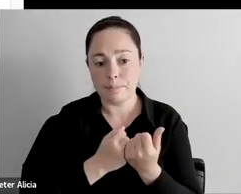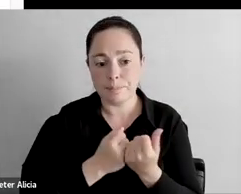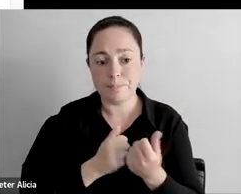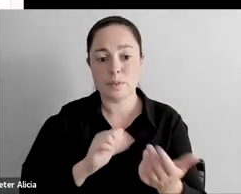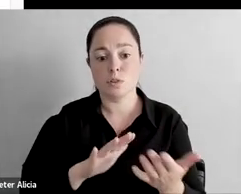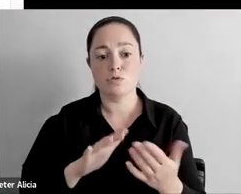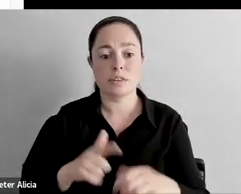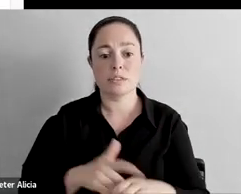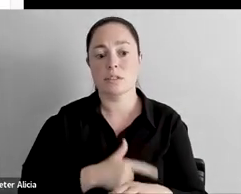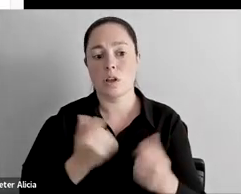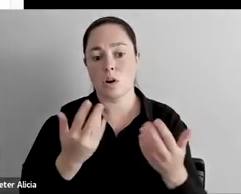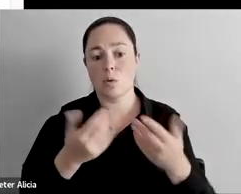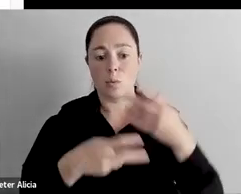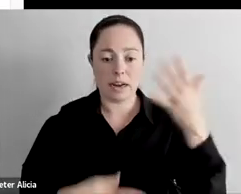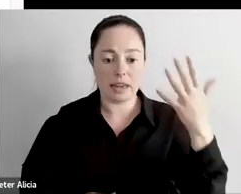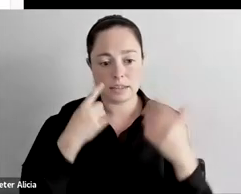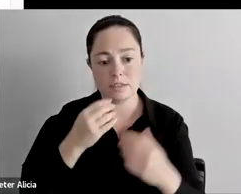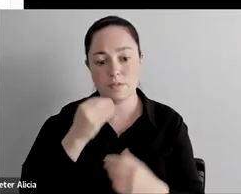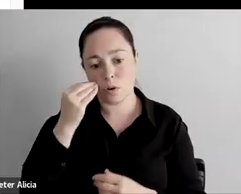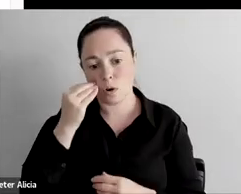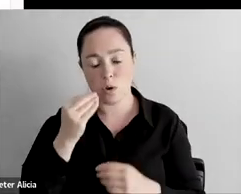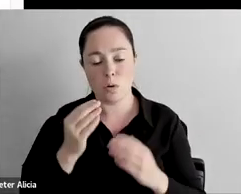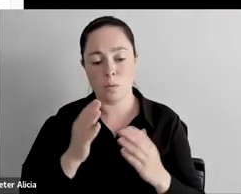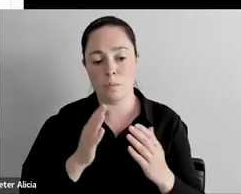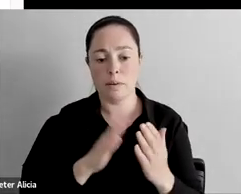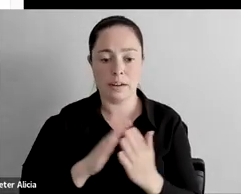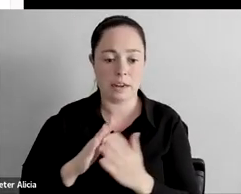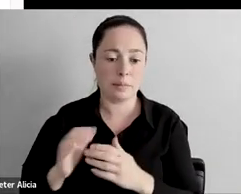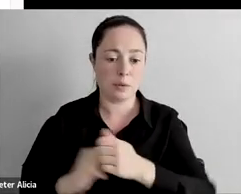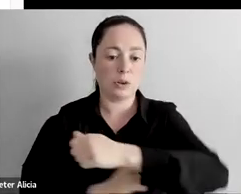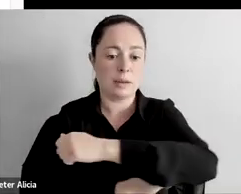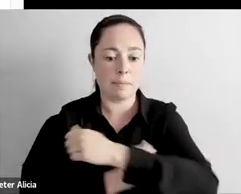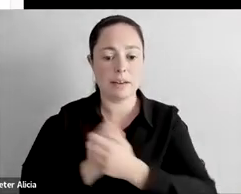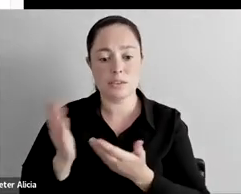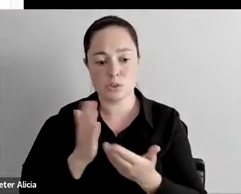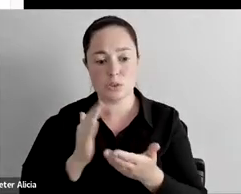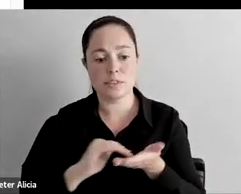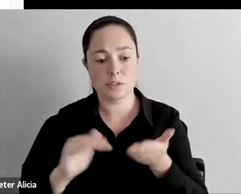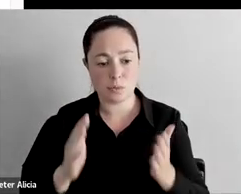waiting lists for home and community-based service waivers. and it might be helpful to provide an